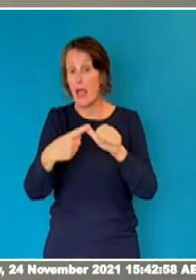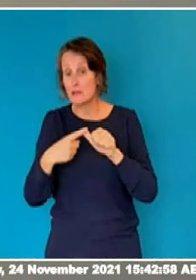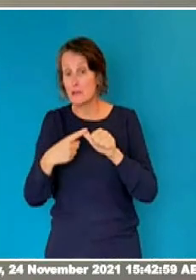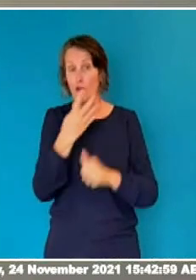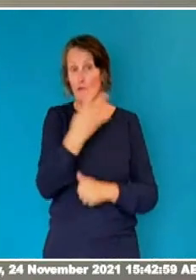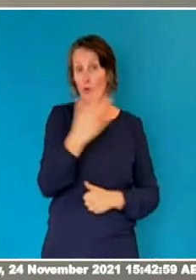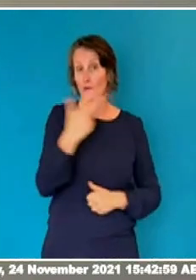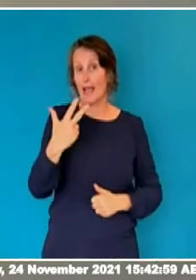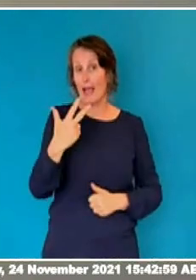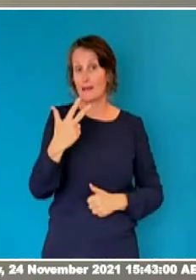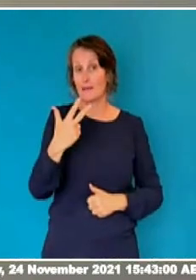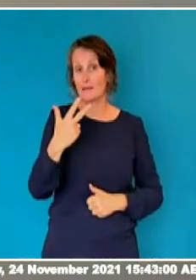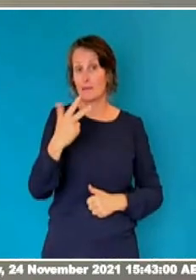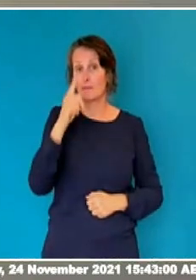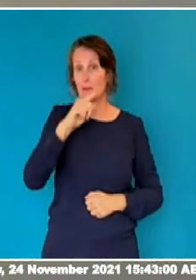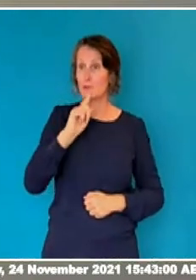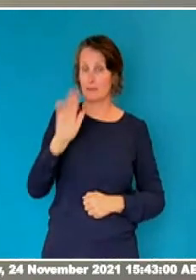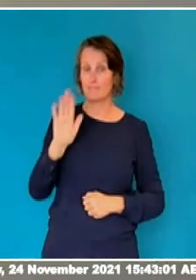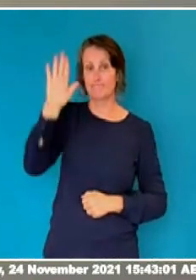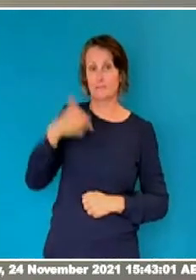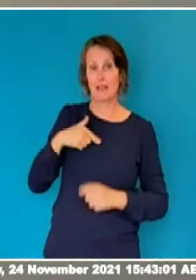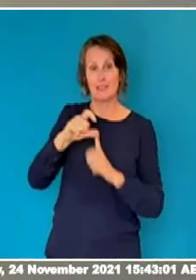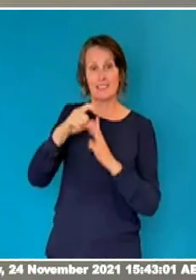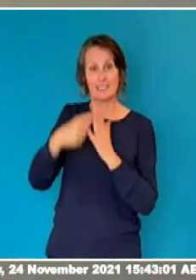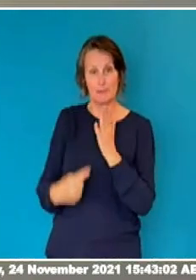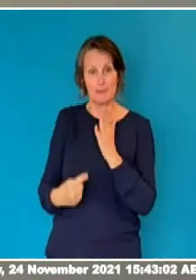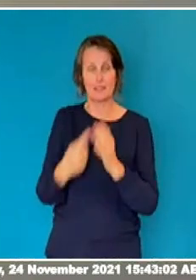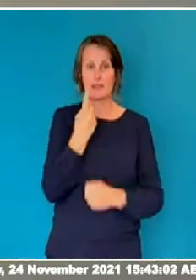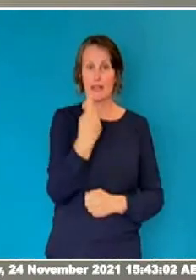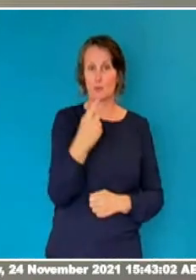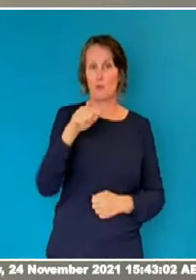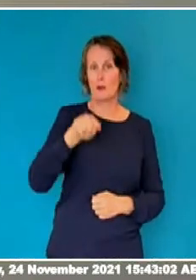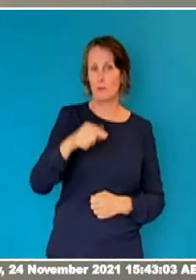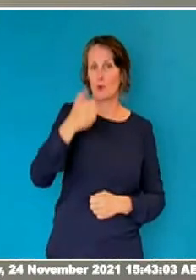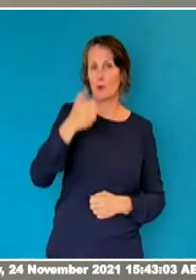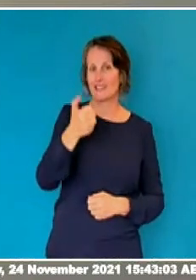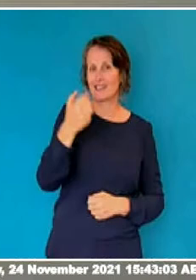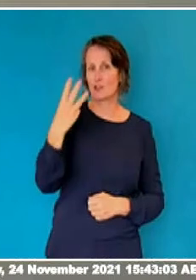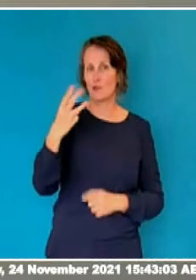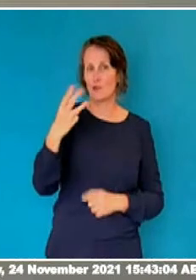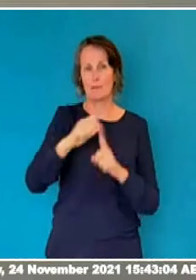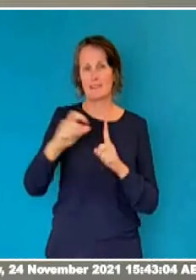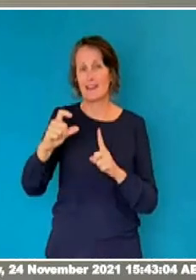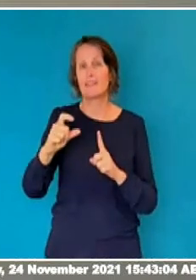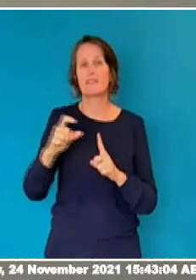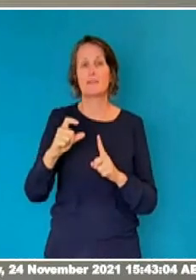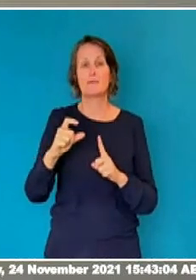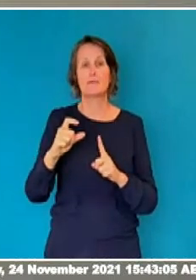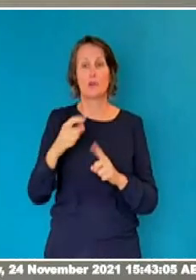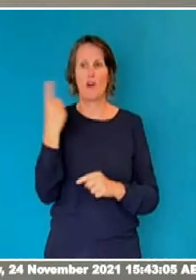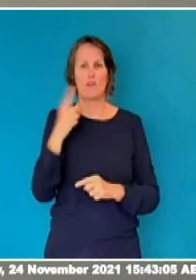a disability representing 1.63Â per cent of those who participated in the people survey.